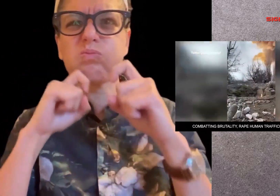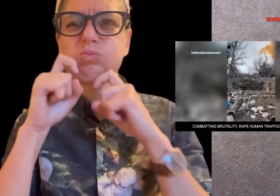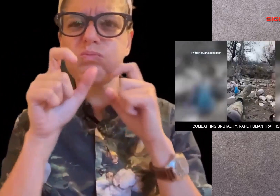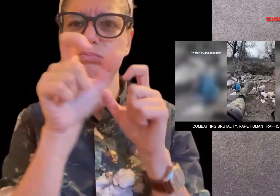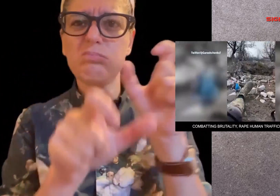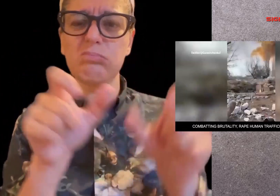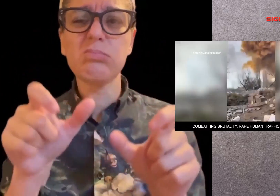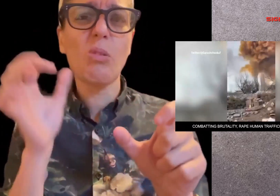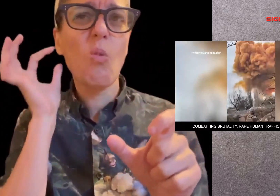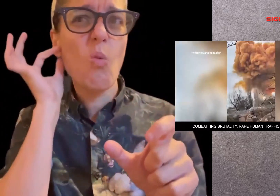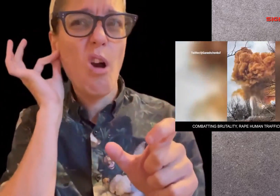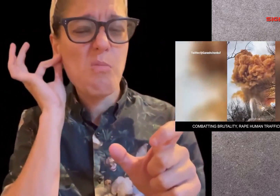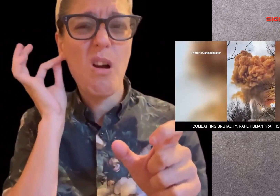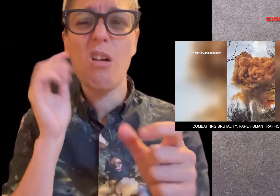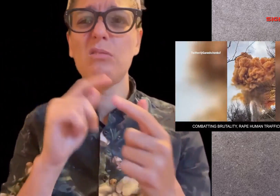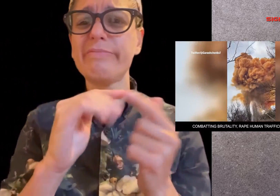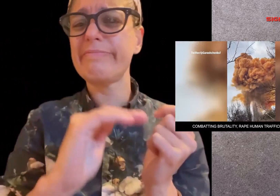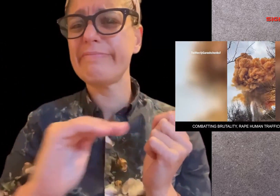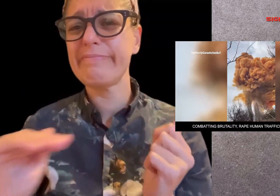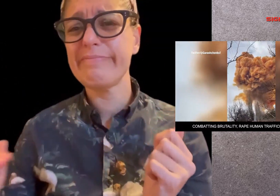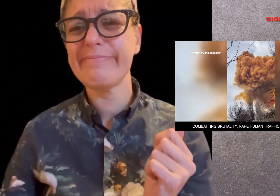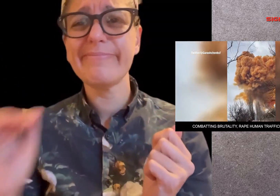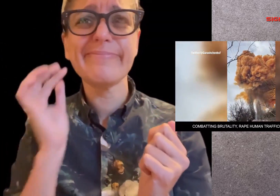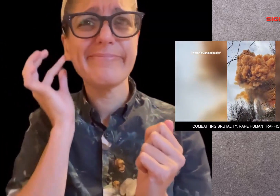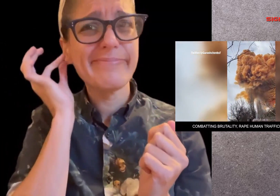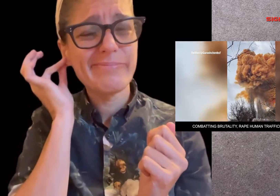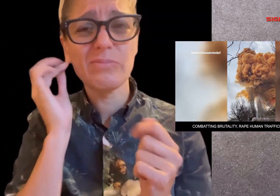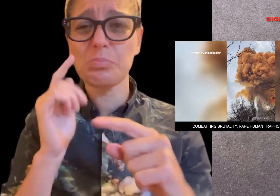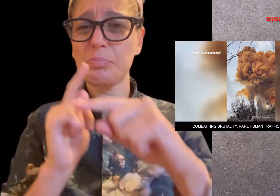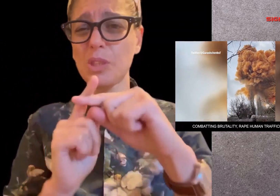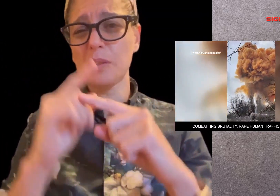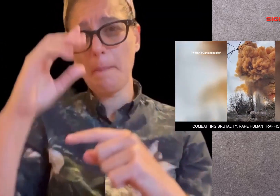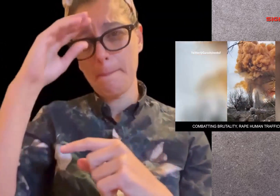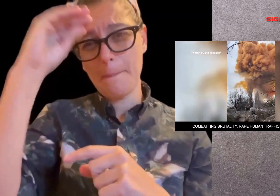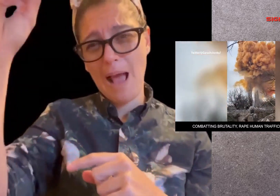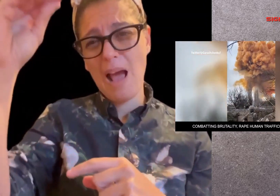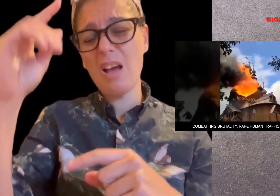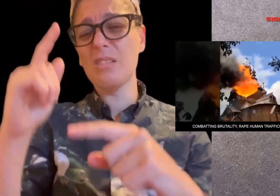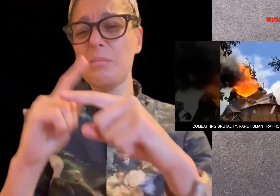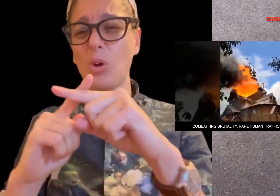more and more allegations show Russia's soldier sexually assaulting women and girls as well